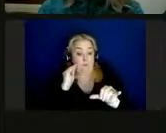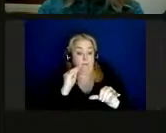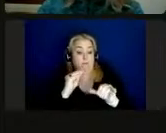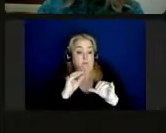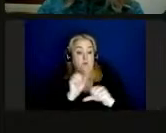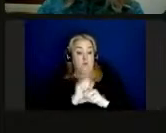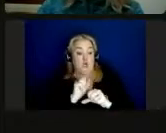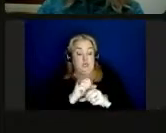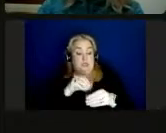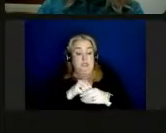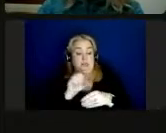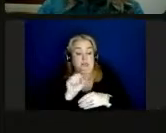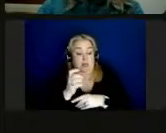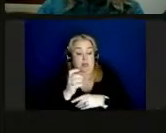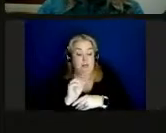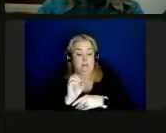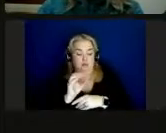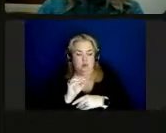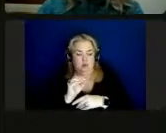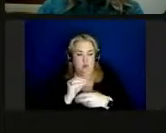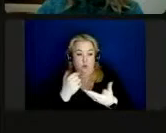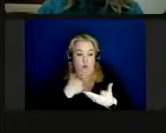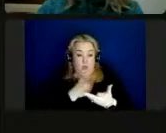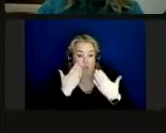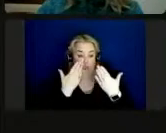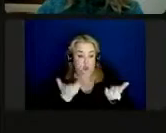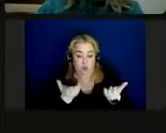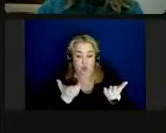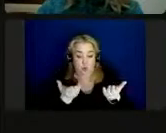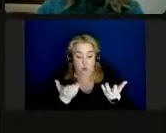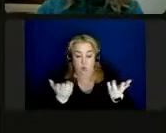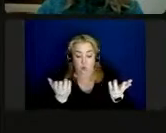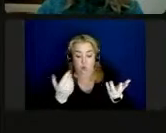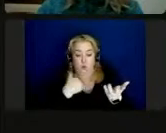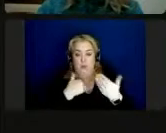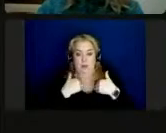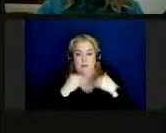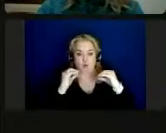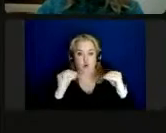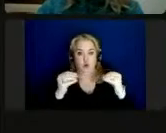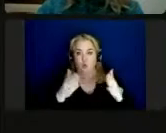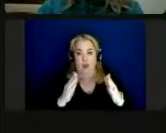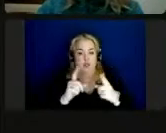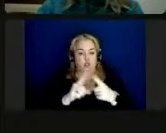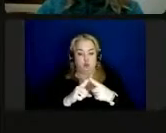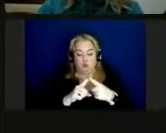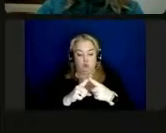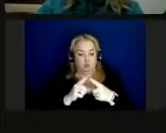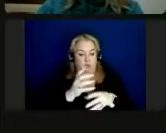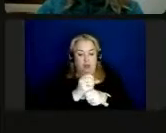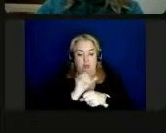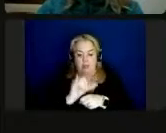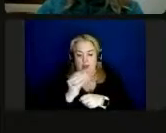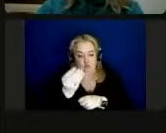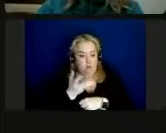WE CAN ALSO HAVE MORE PEOPLE STAYING AT HOME IN SALEM. BUSINESS ELSEWHERE.